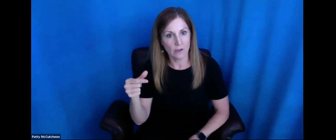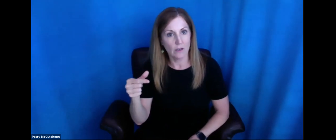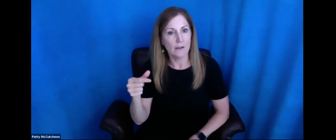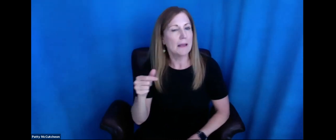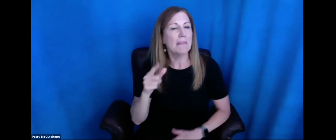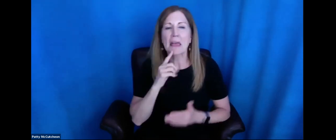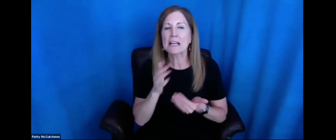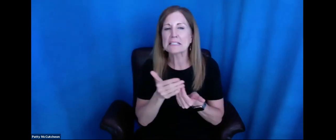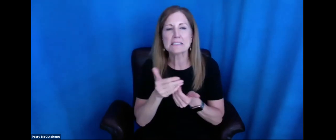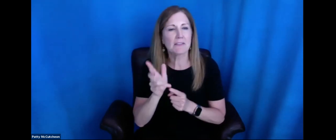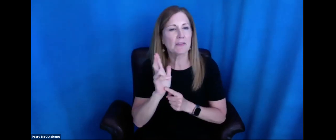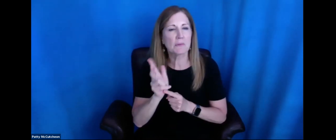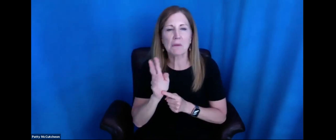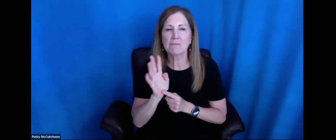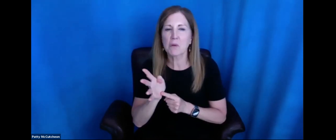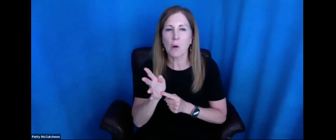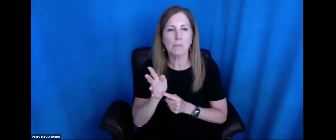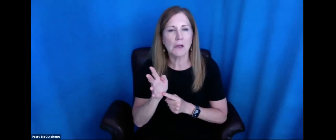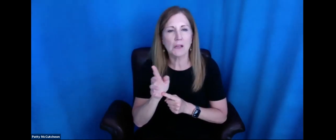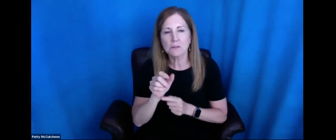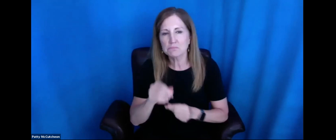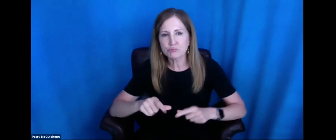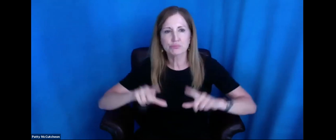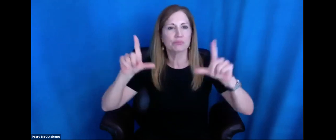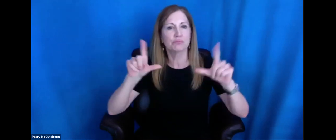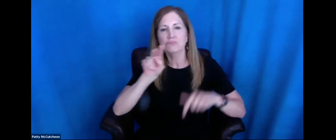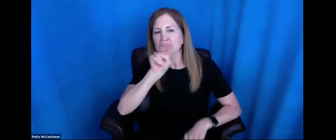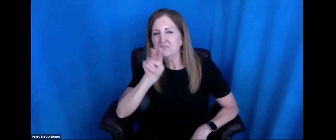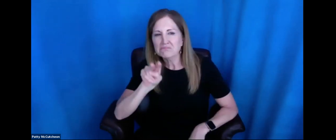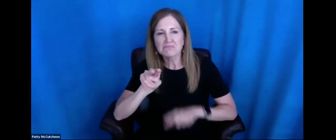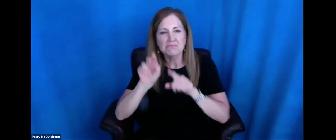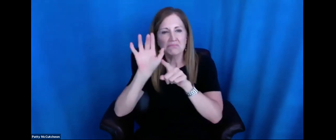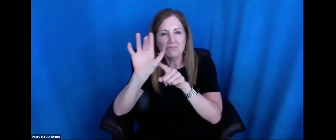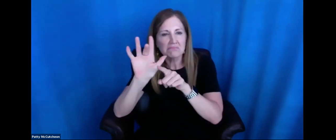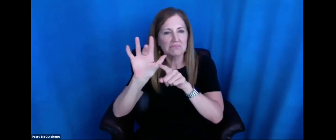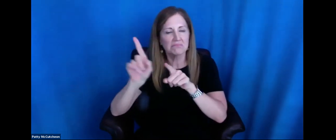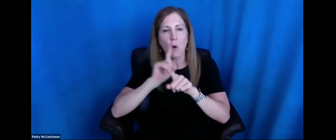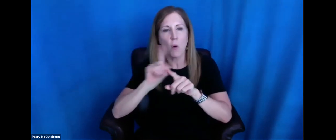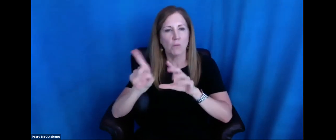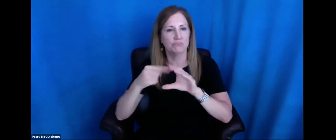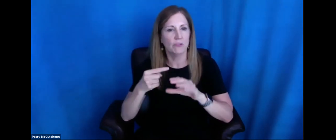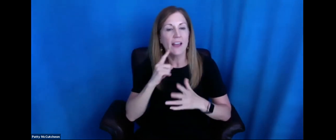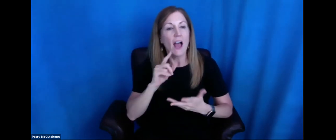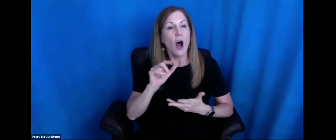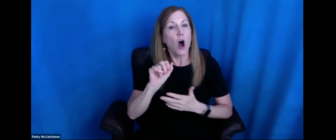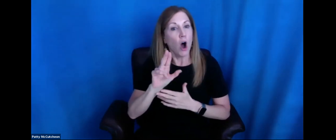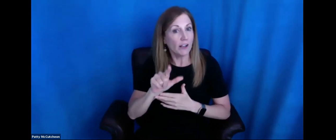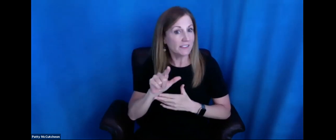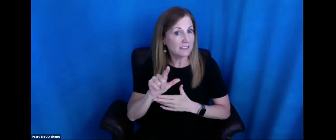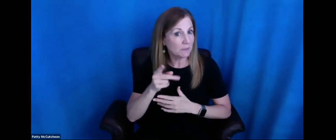minutes, maybe four minutes maximum, to get that ballot sent to you at home. You can order the August Primary, the November General